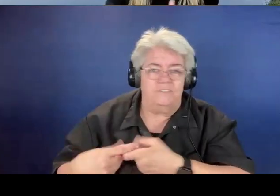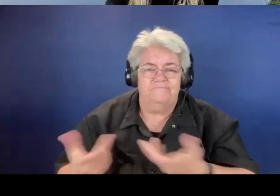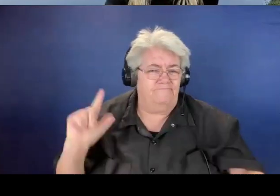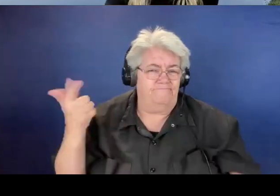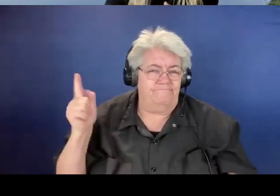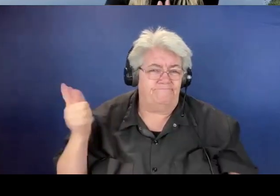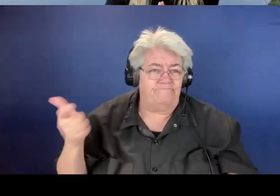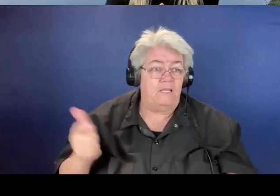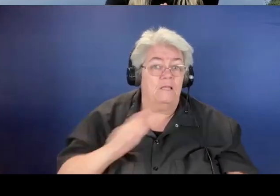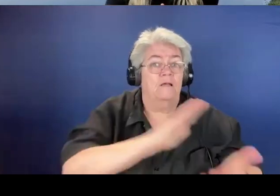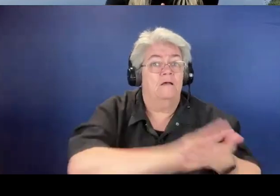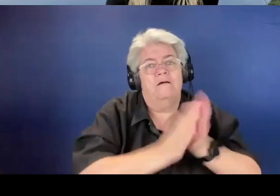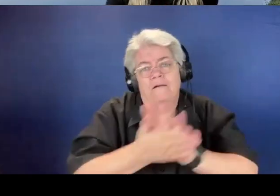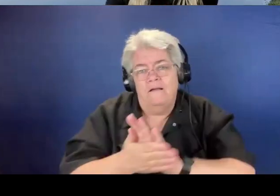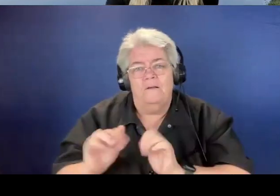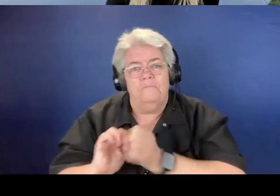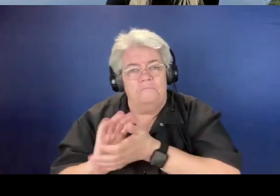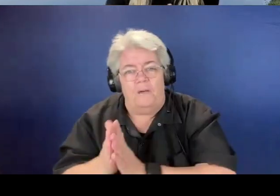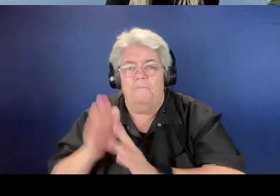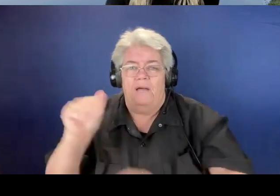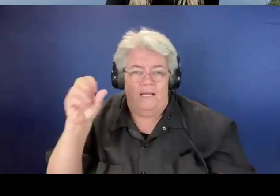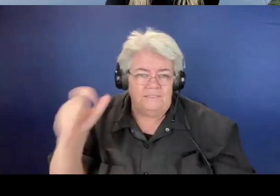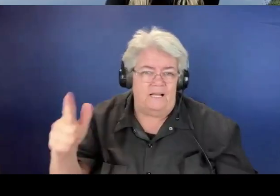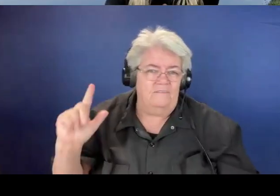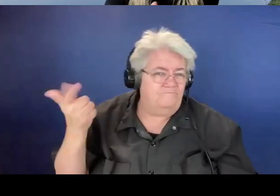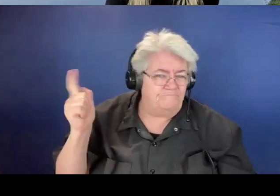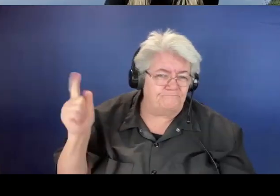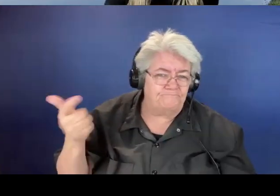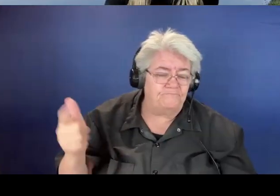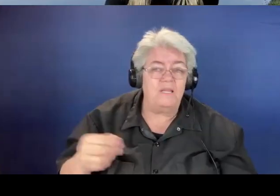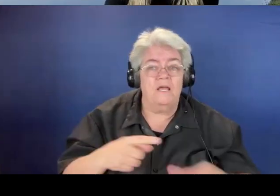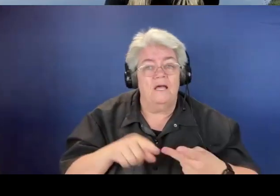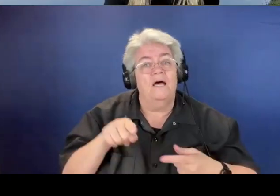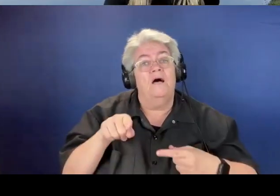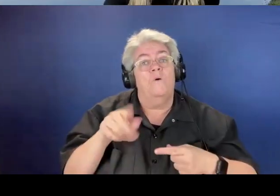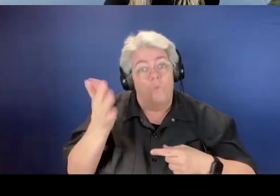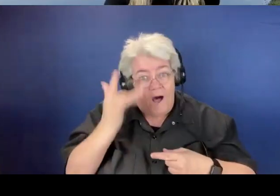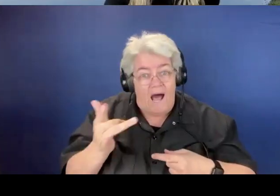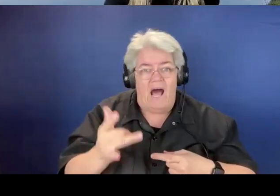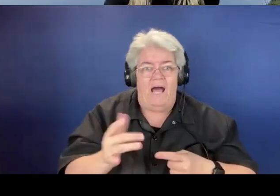A salient example of is the importance of cultural adaptation would include